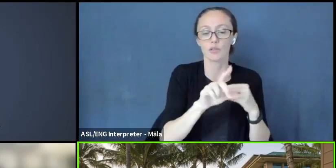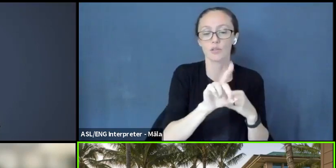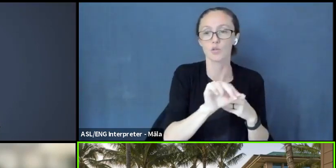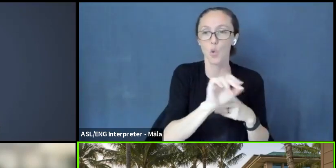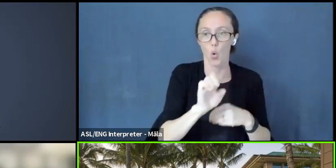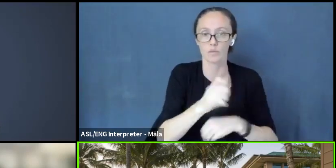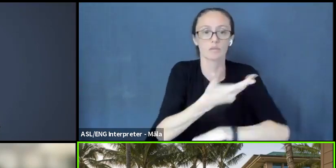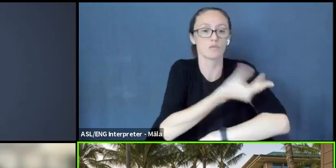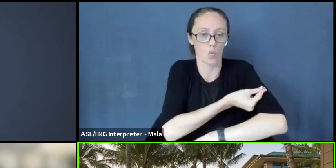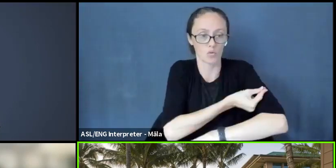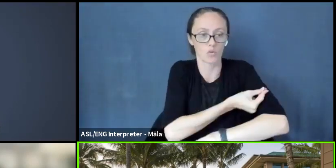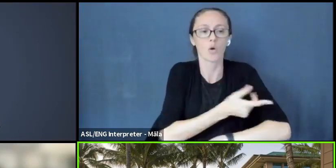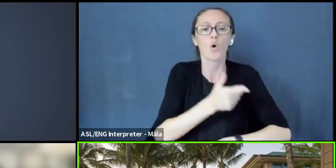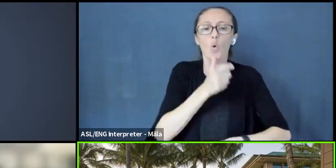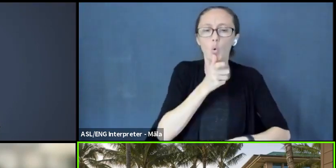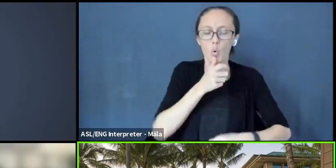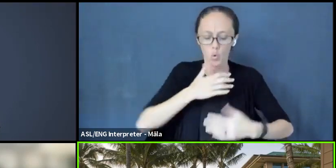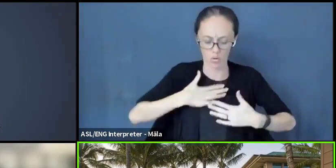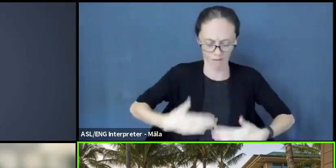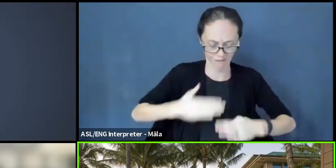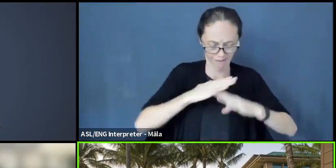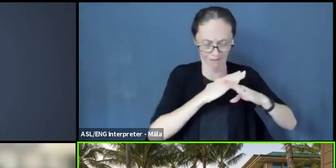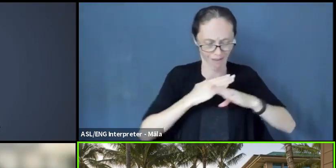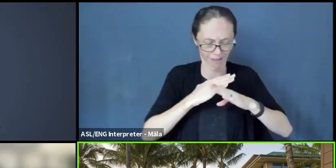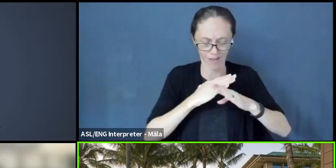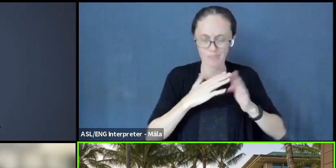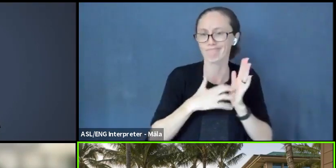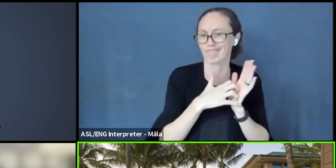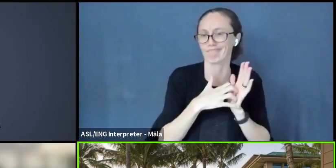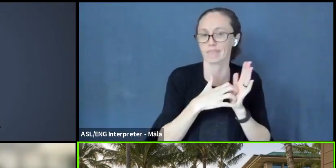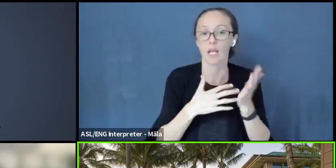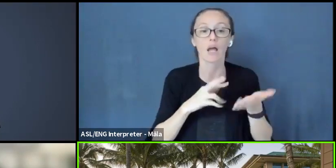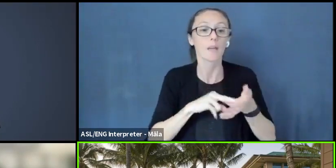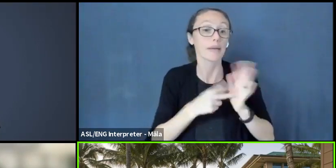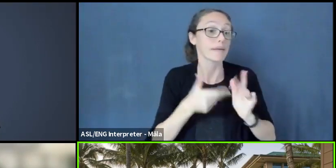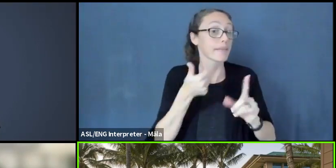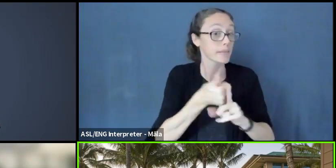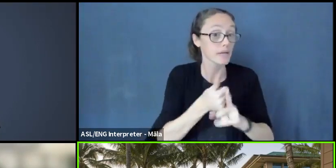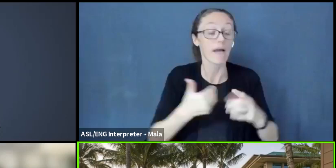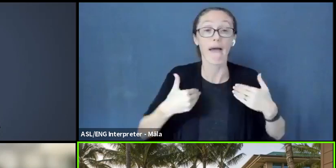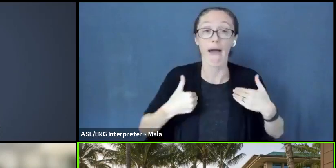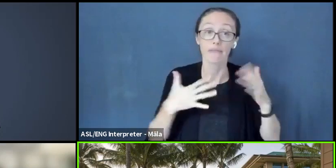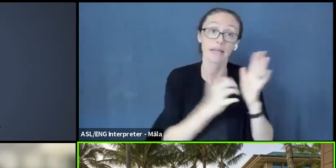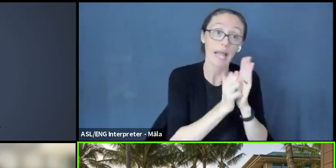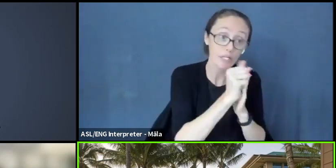immunocompromised individuals. These are people with active cancer.